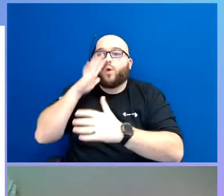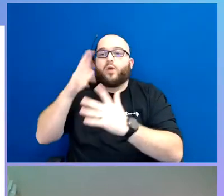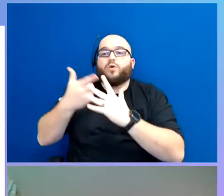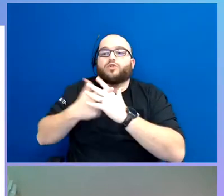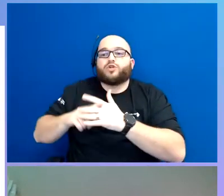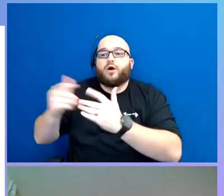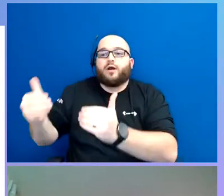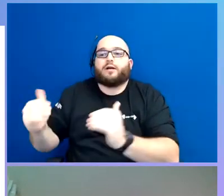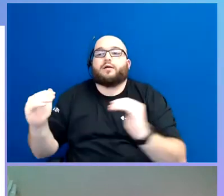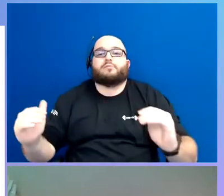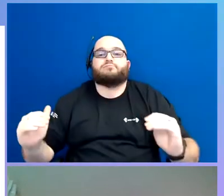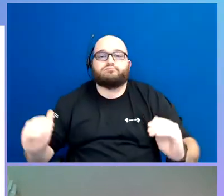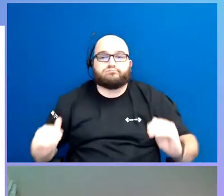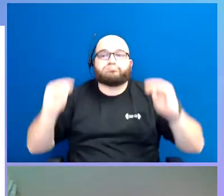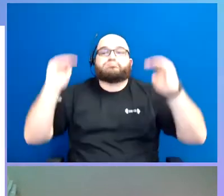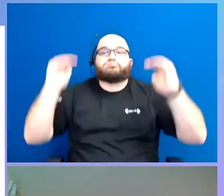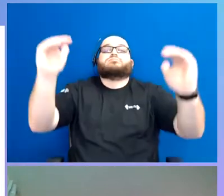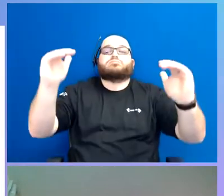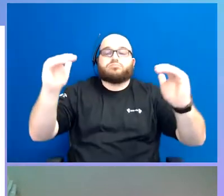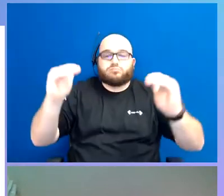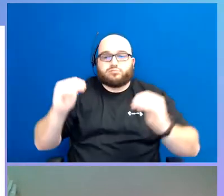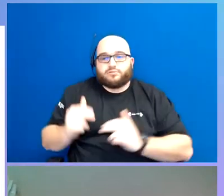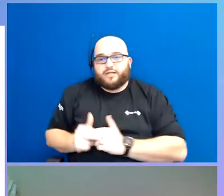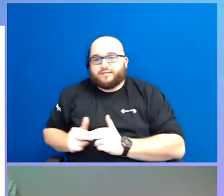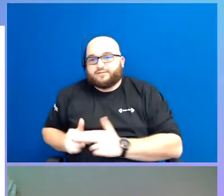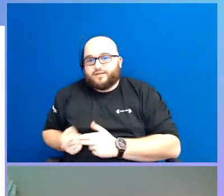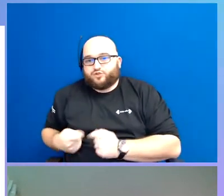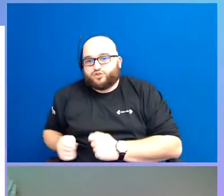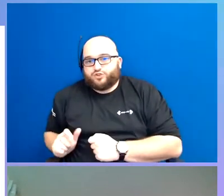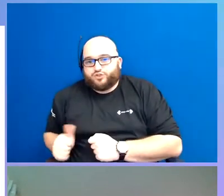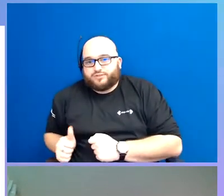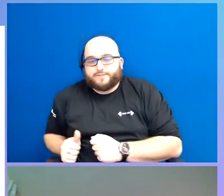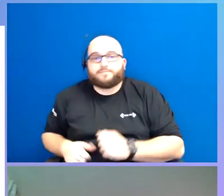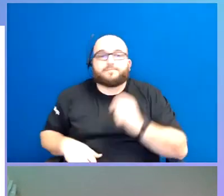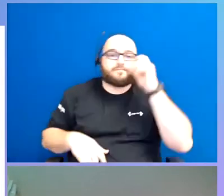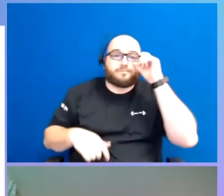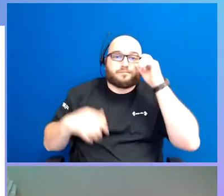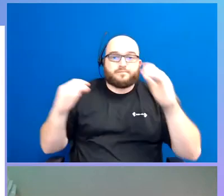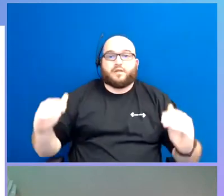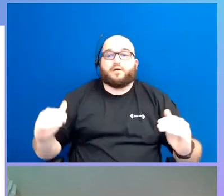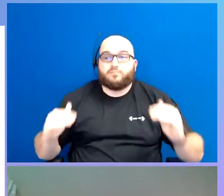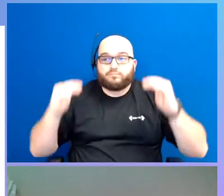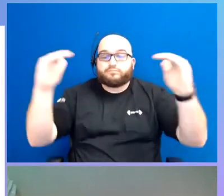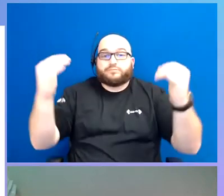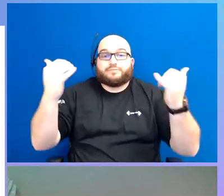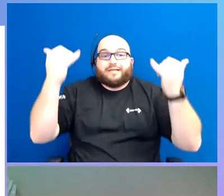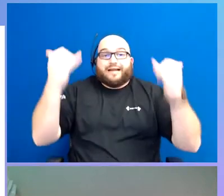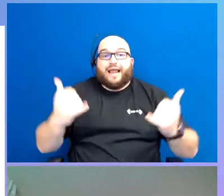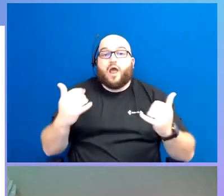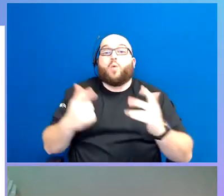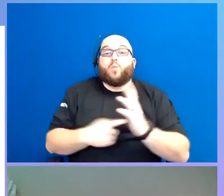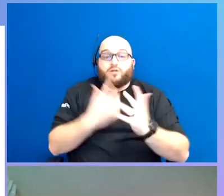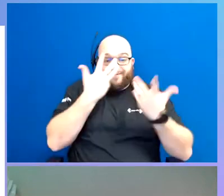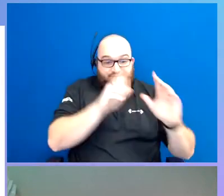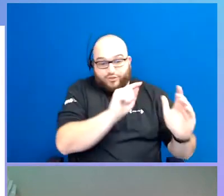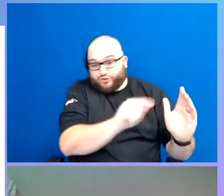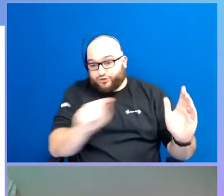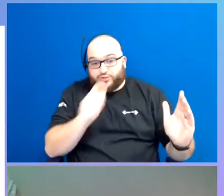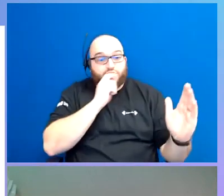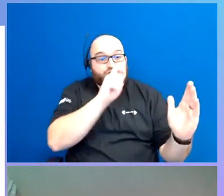and I'm moving to the next slide